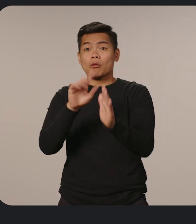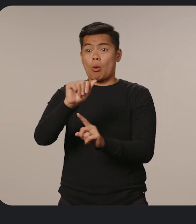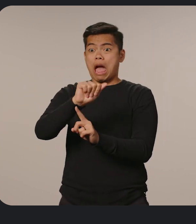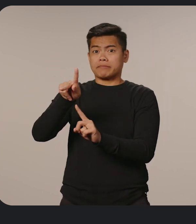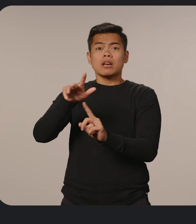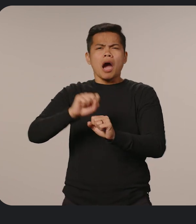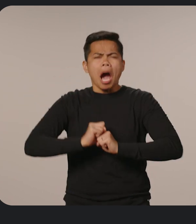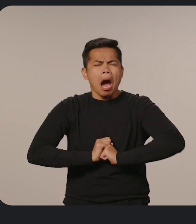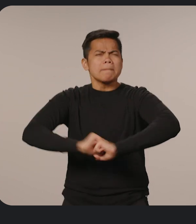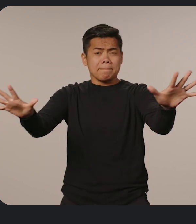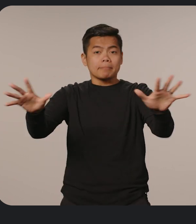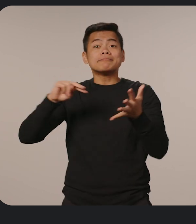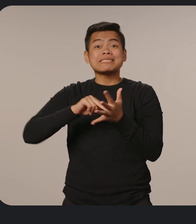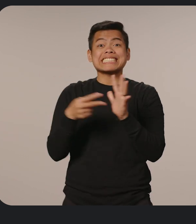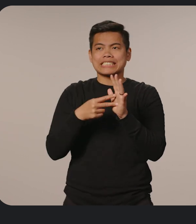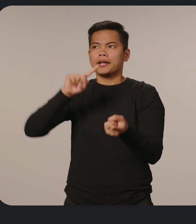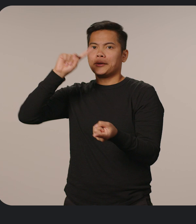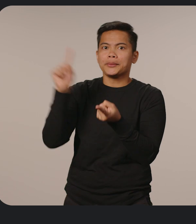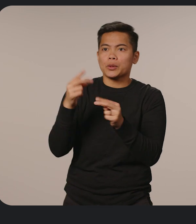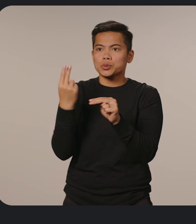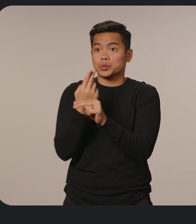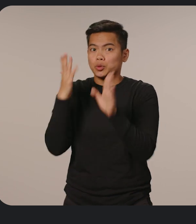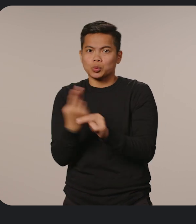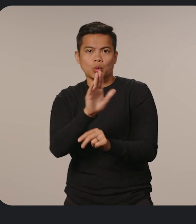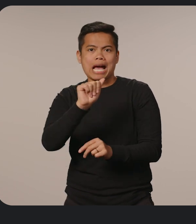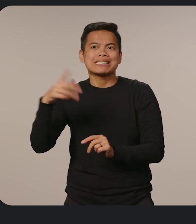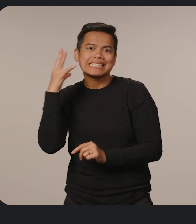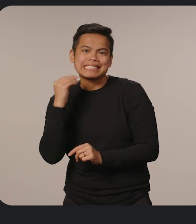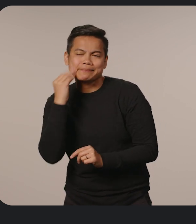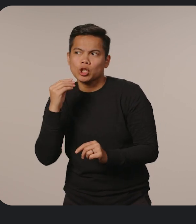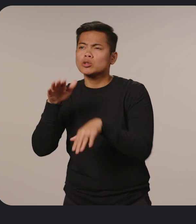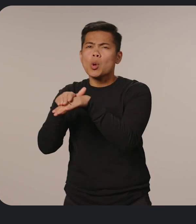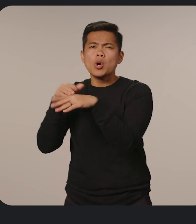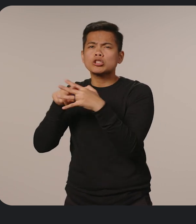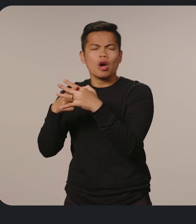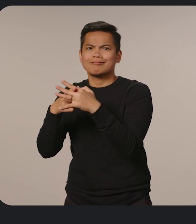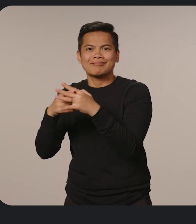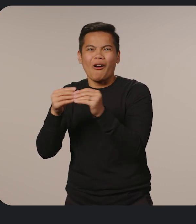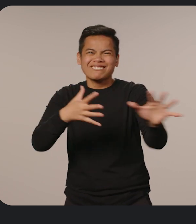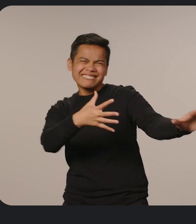example when your app goes viral this means fewer users of your app will